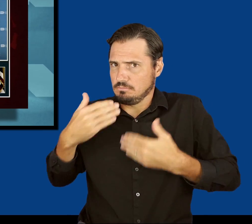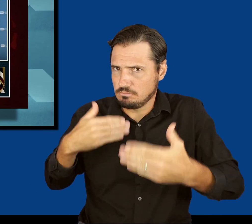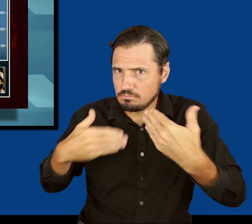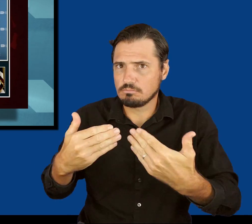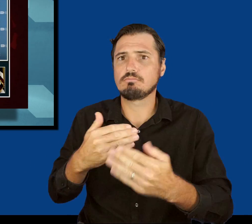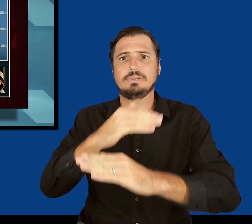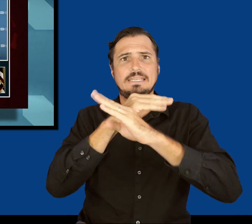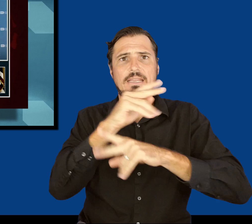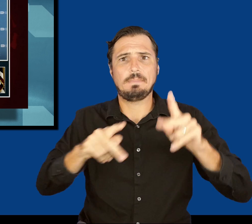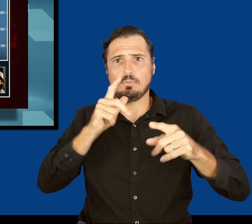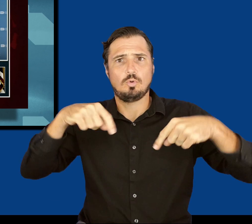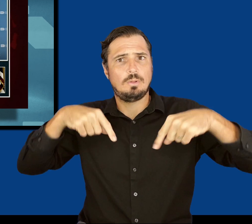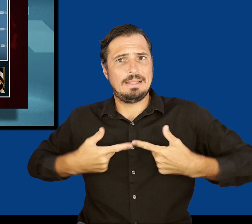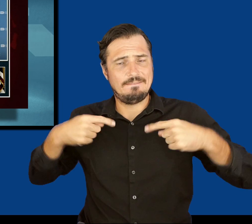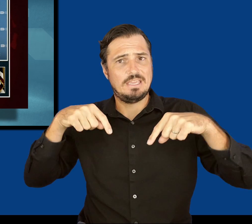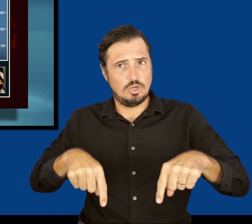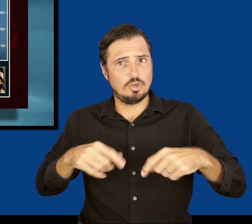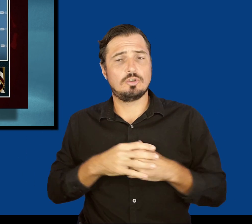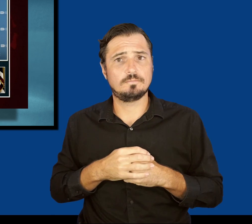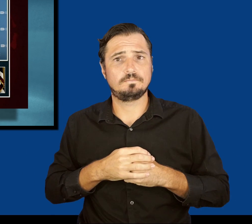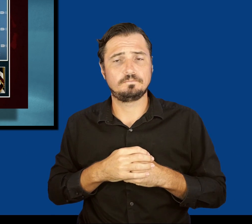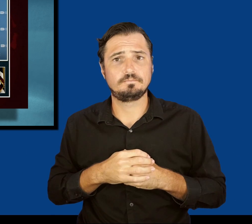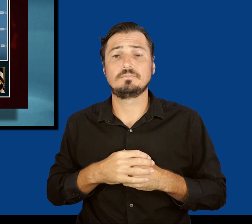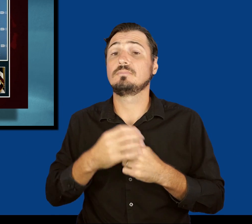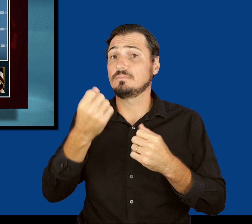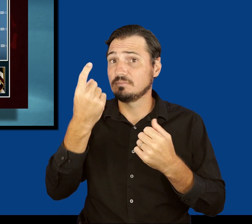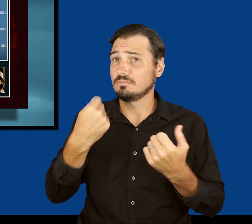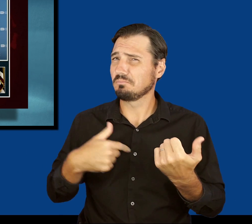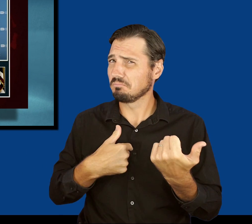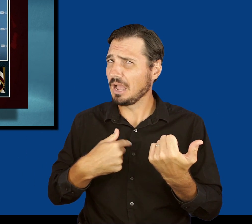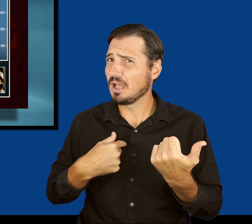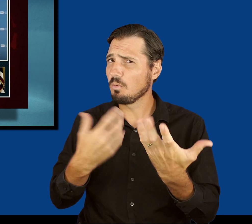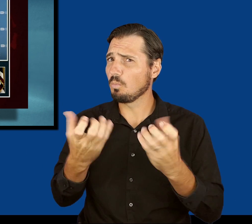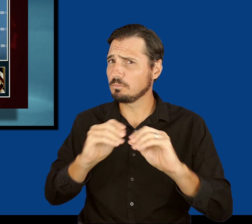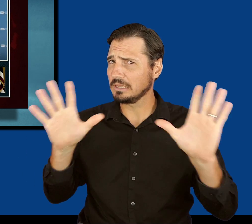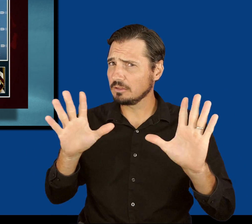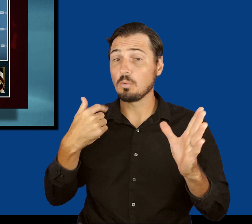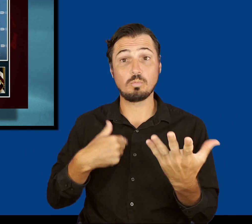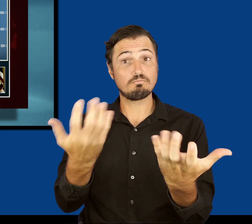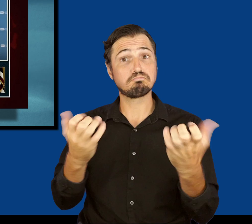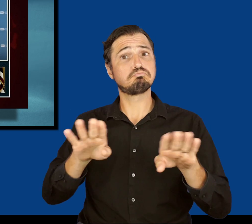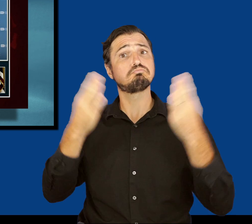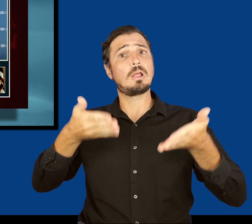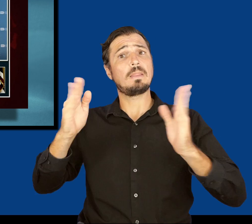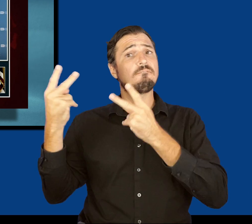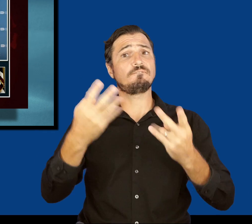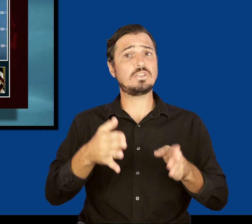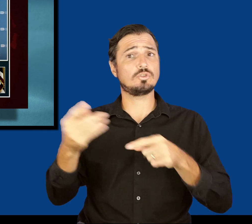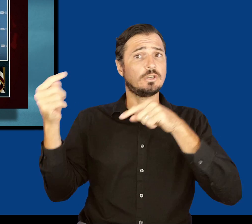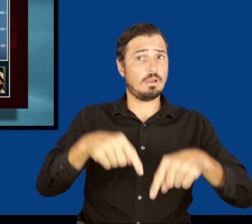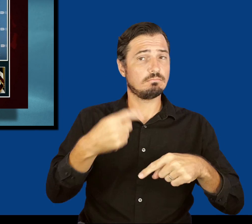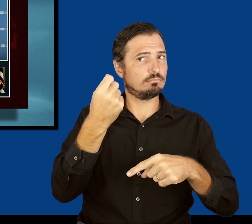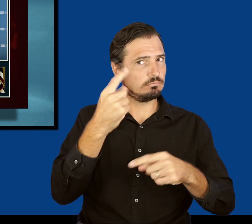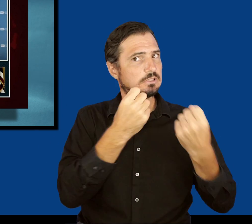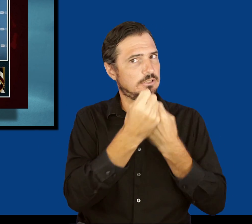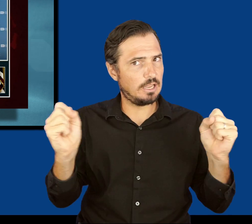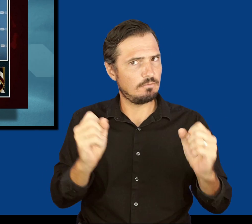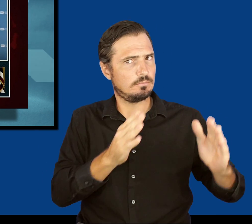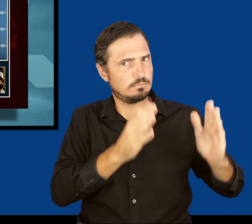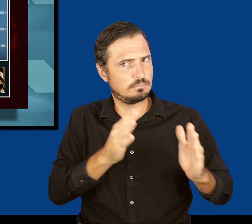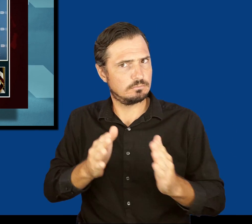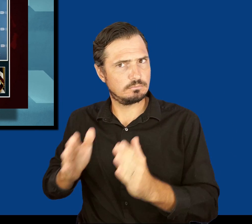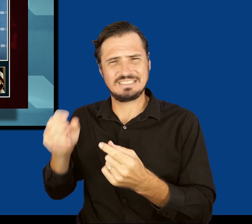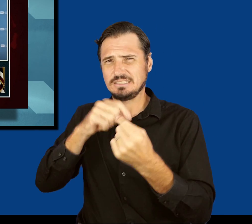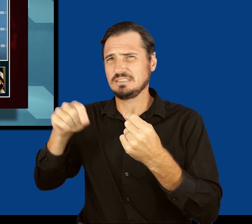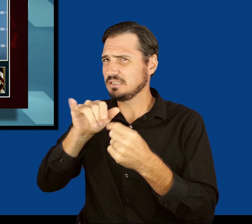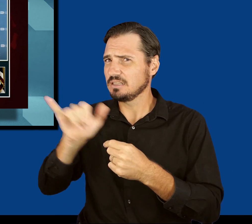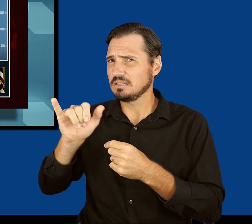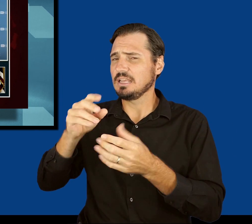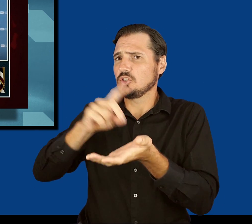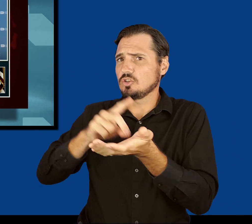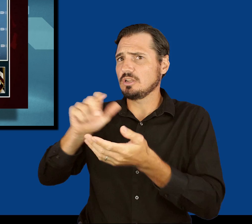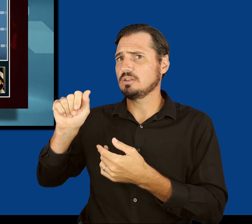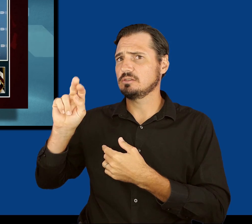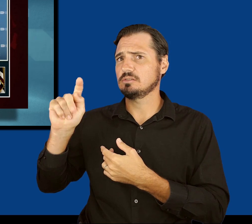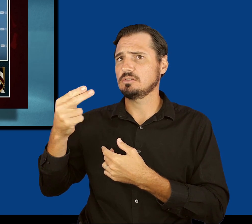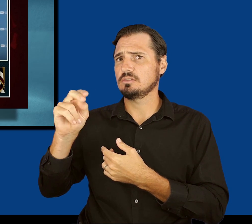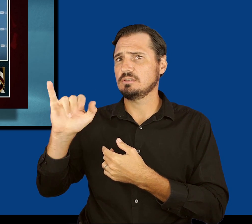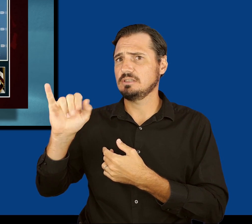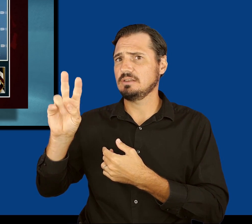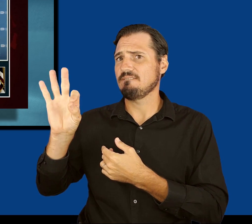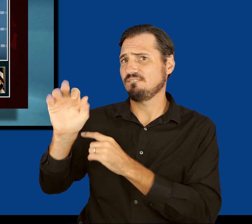To be clear, we want to reopen our island to travelers in a safe, staged, responsible approach – just as Dr. Anthony Fauci recommended during his interview with the Lt. Governor Wednesday